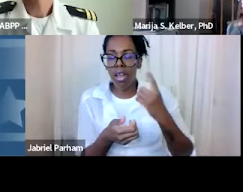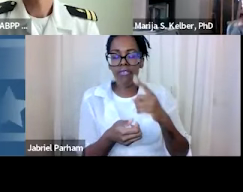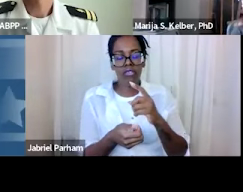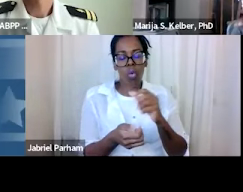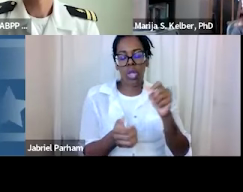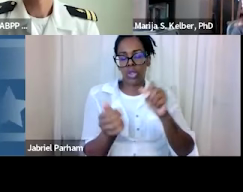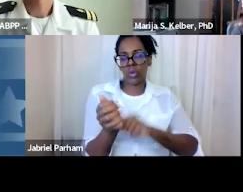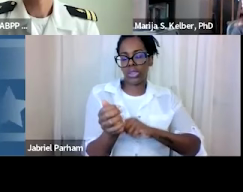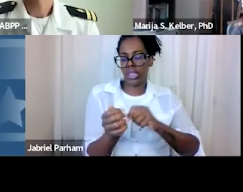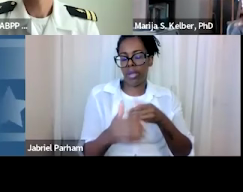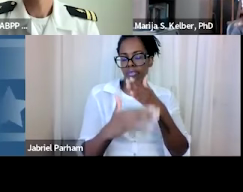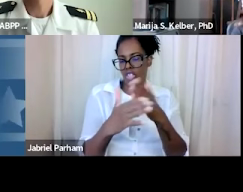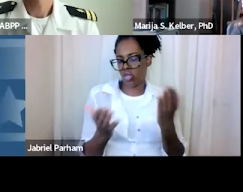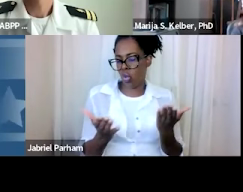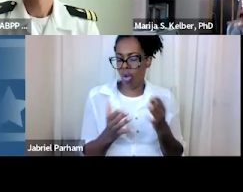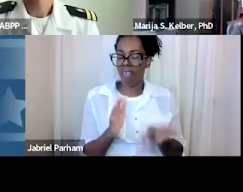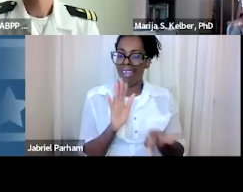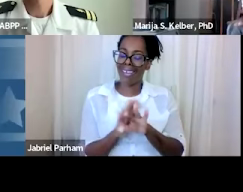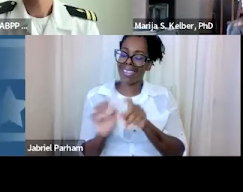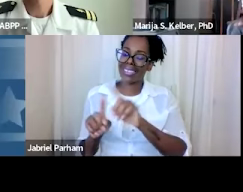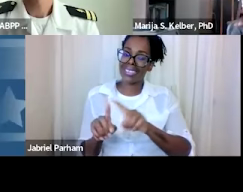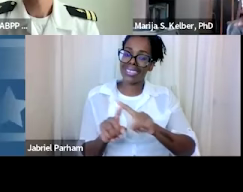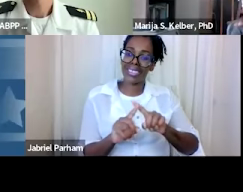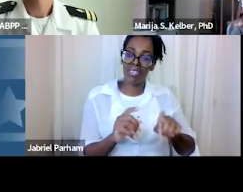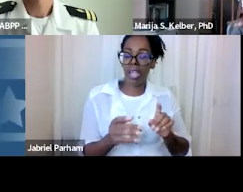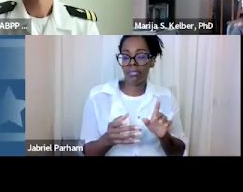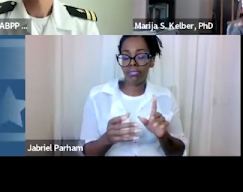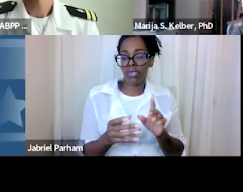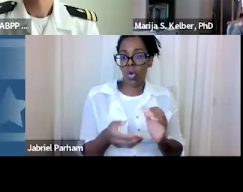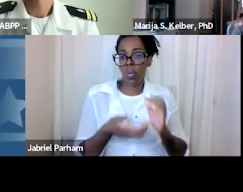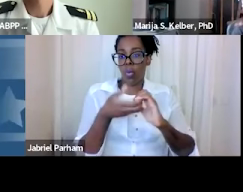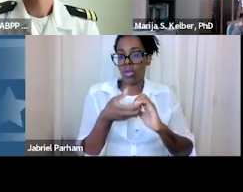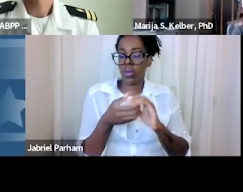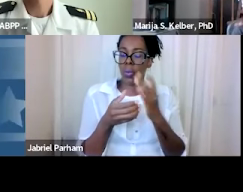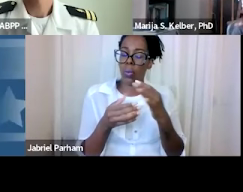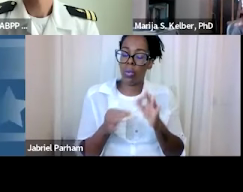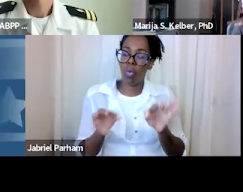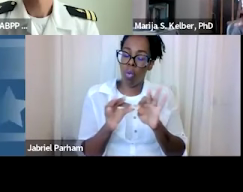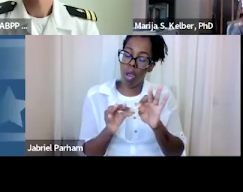So finding partners within the Department of Veterans Affairs is also critical as you're supporting